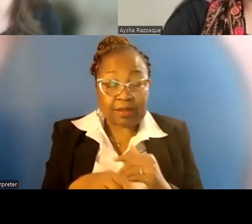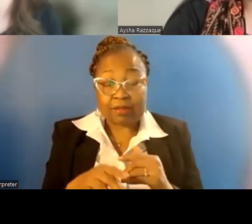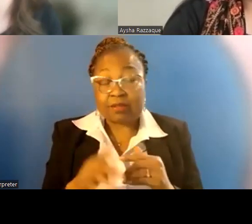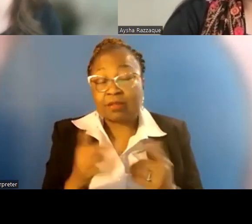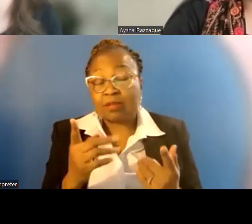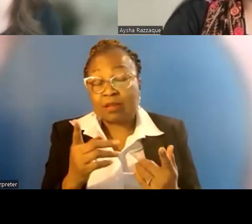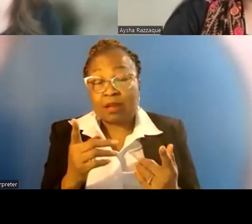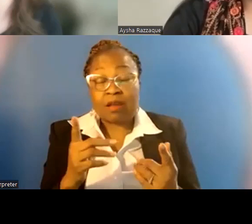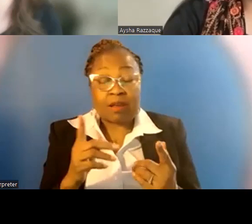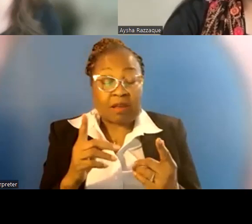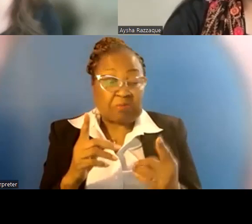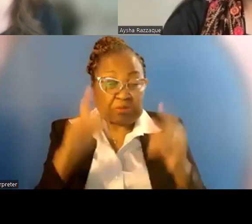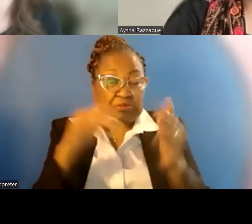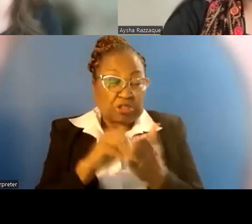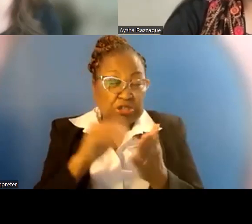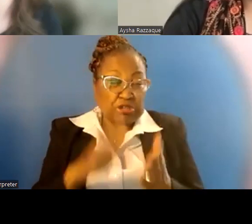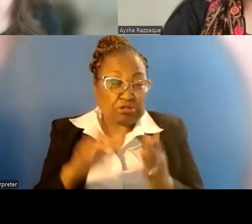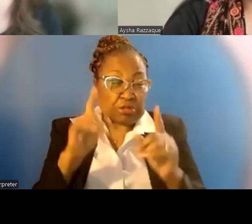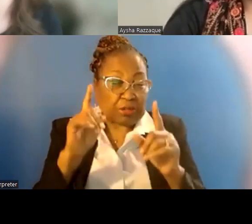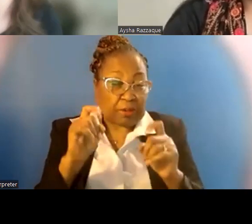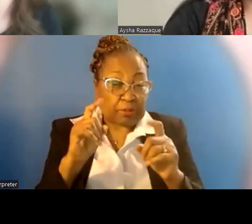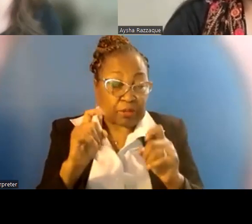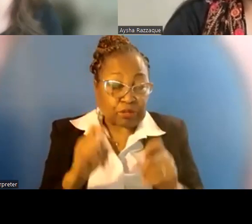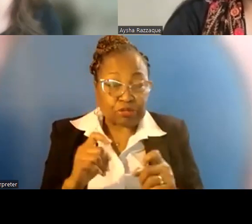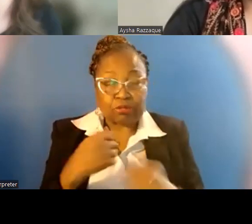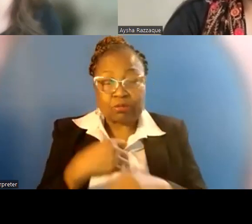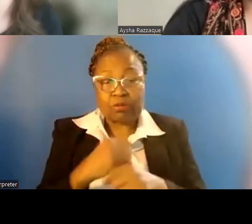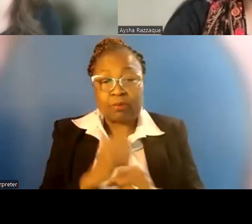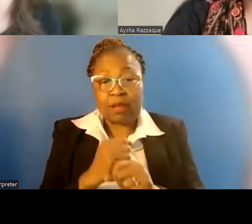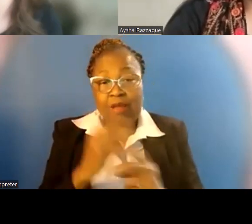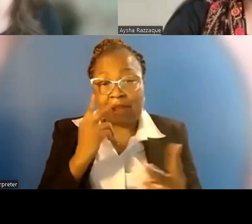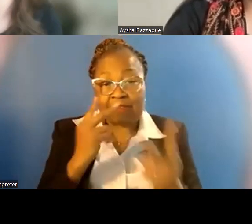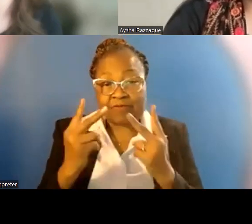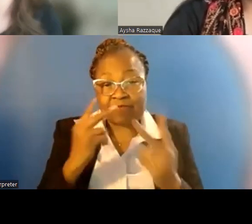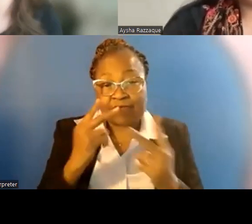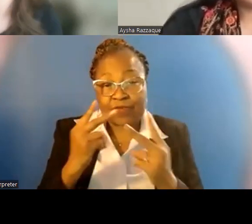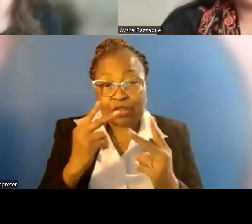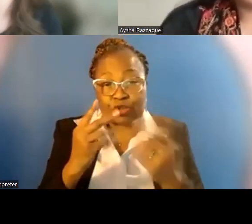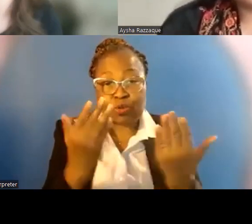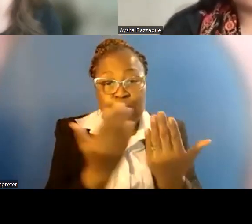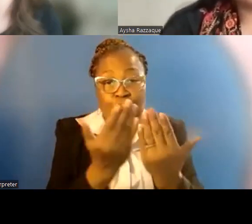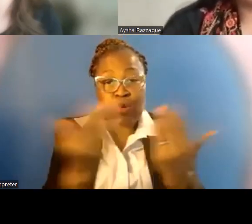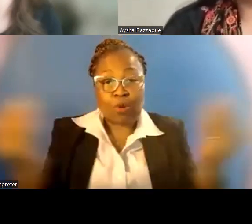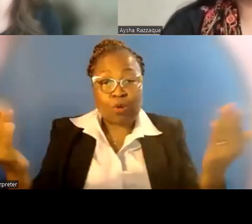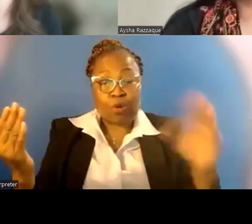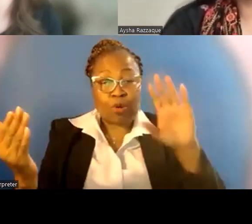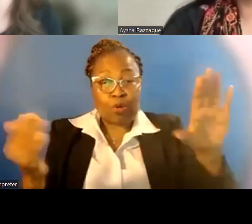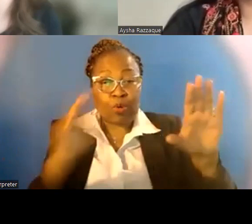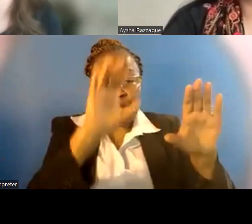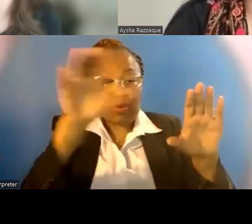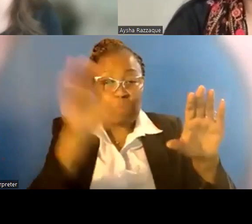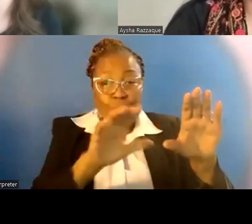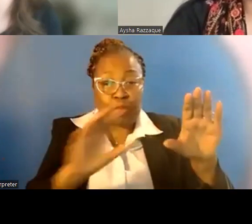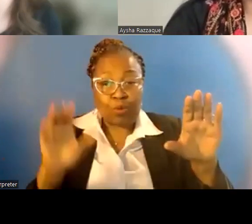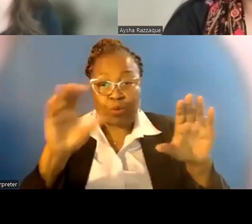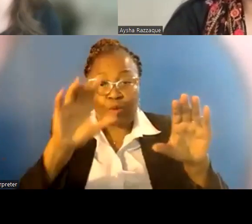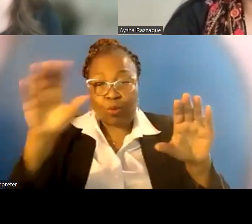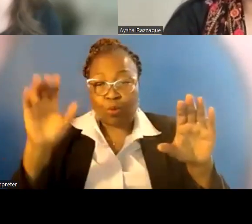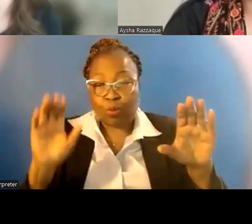and kind of creating a visual photo wall is one way that they've done a tabling event